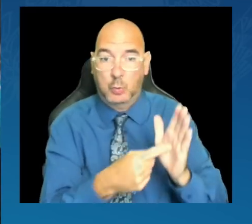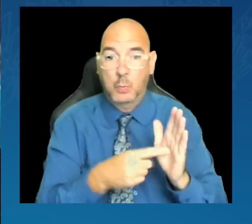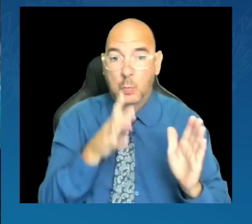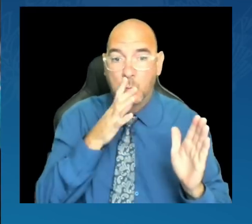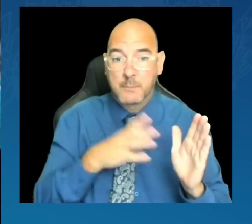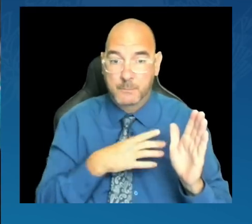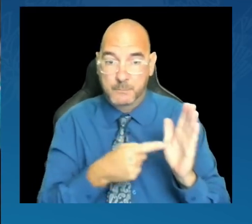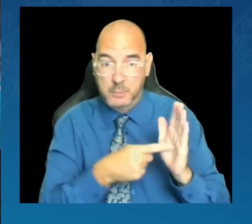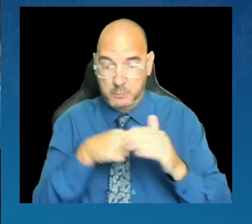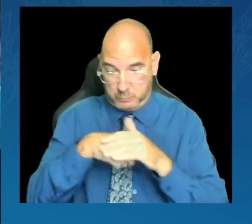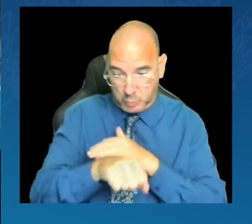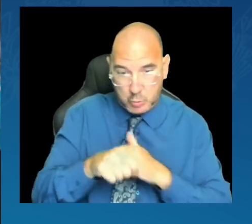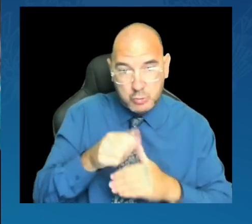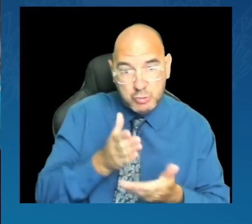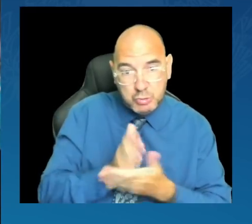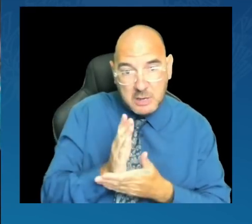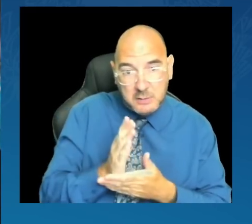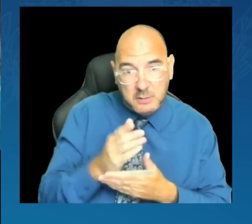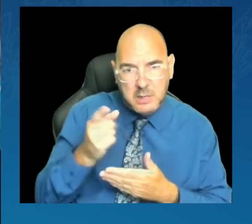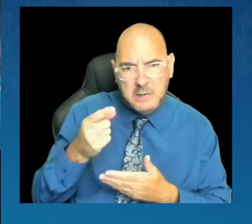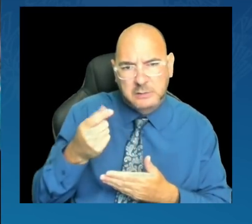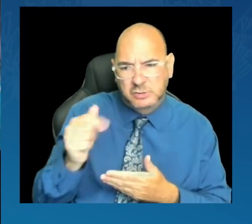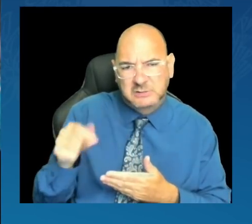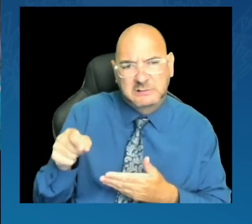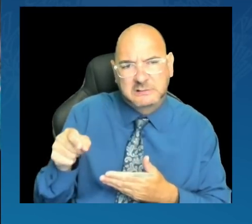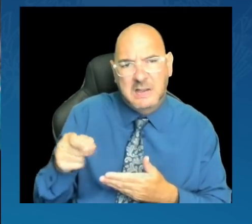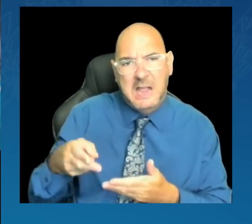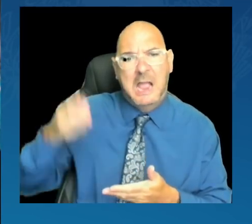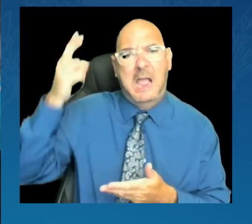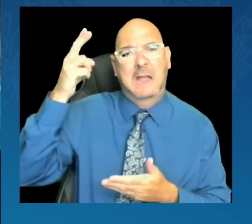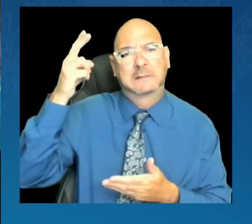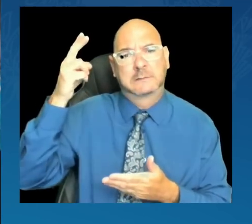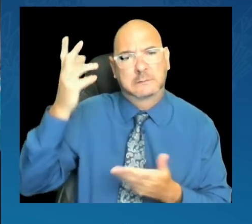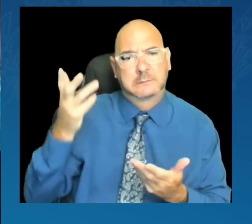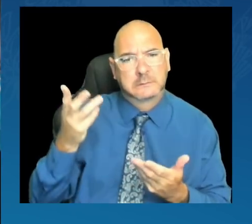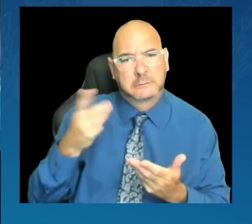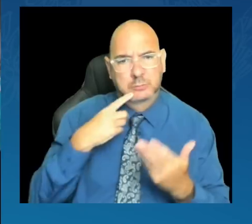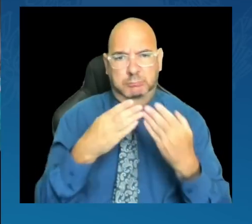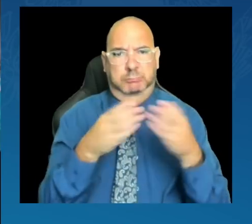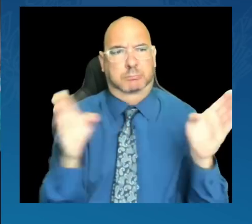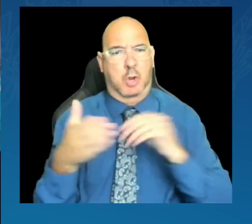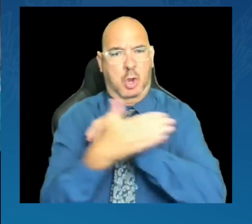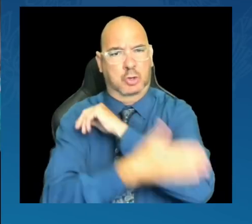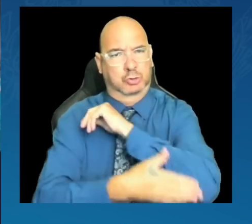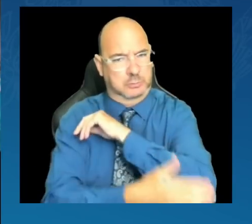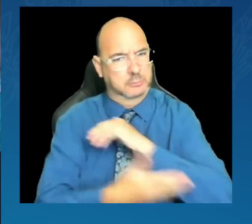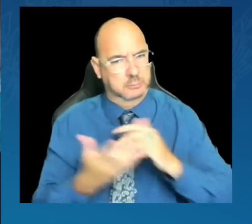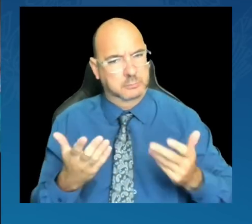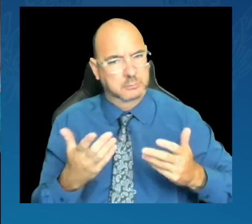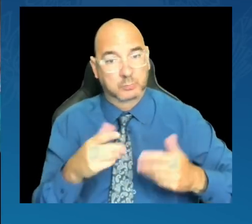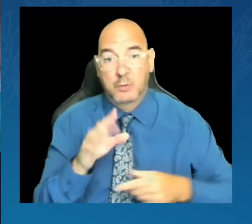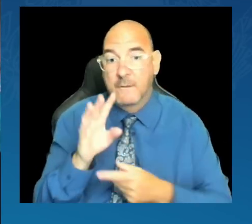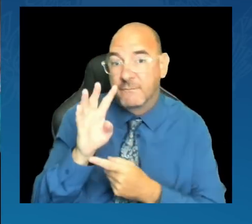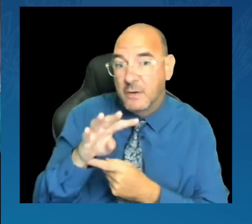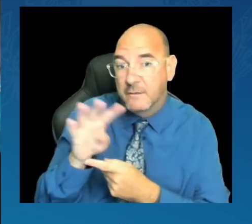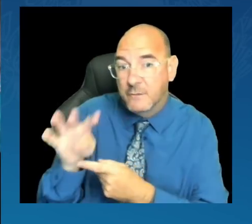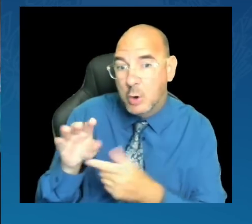at 44 births per 100,000 for 40, 44 deaths per 100,000 births.